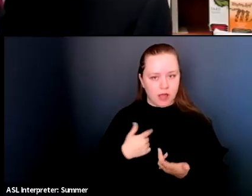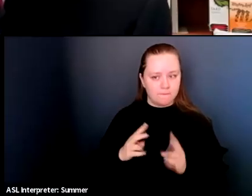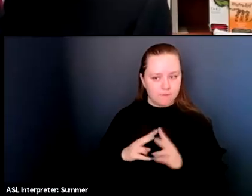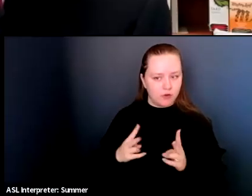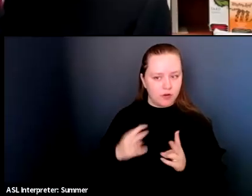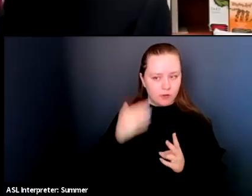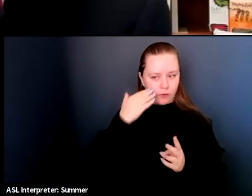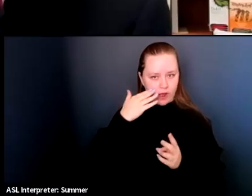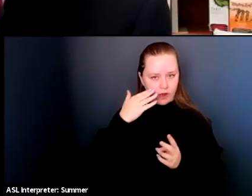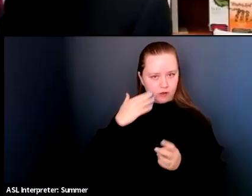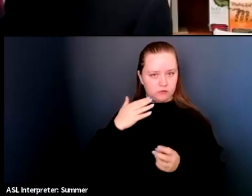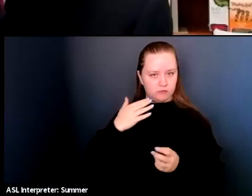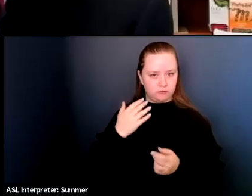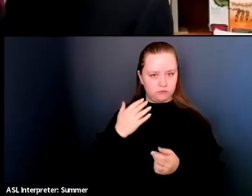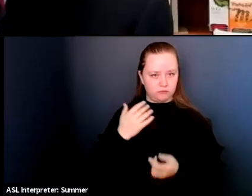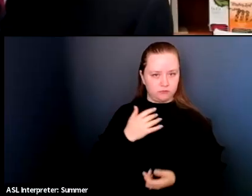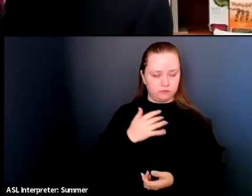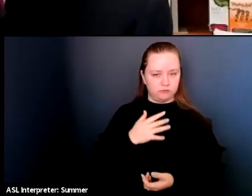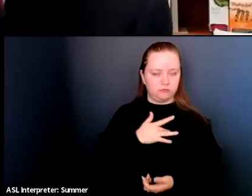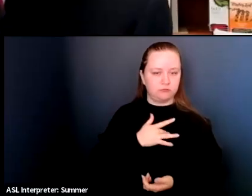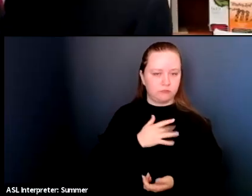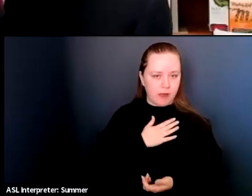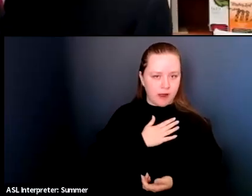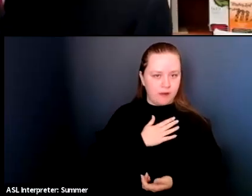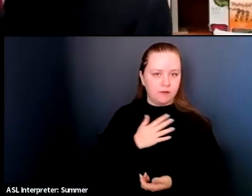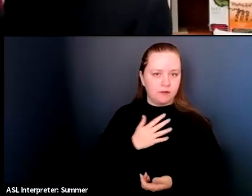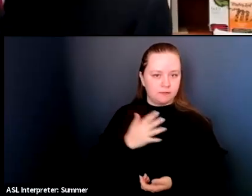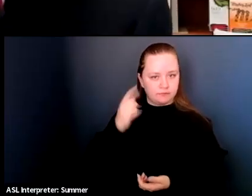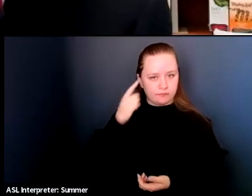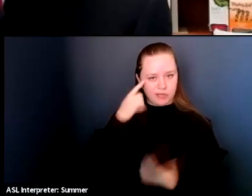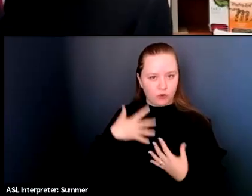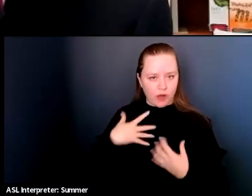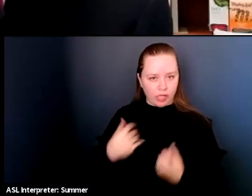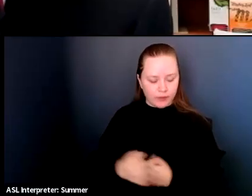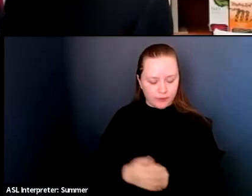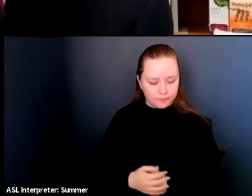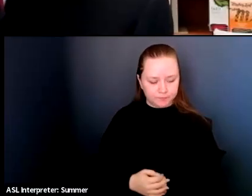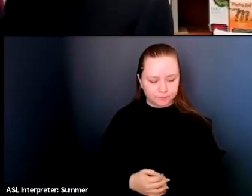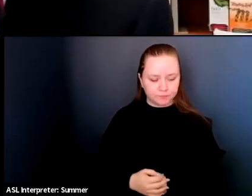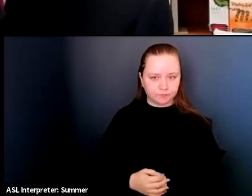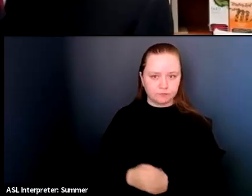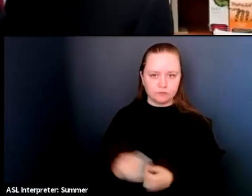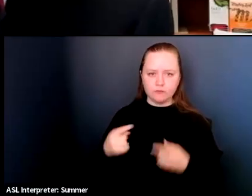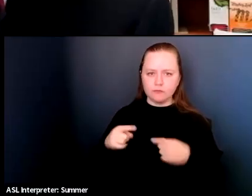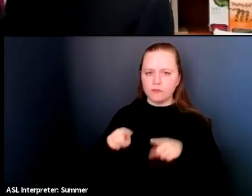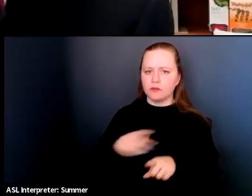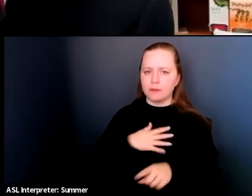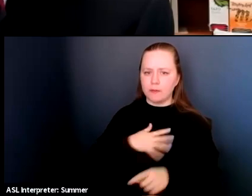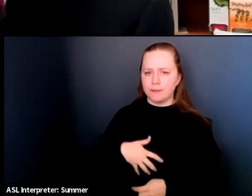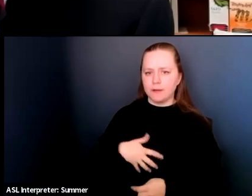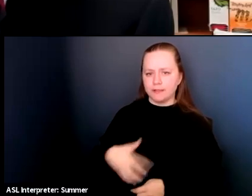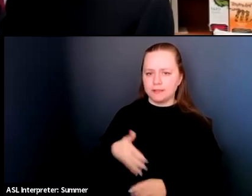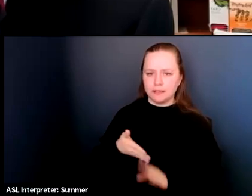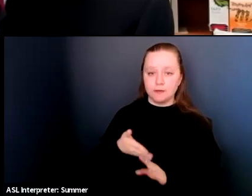During my pregnancy, preconception was very stressful.